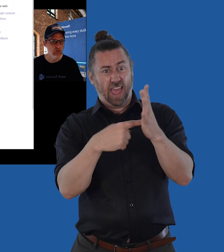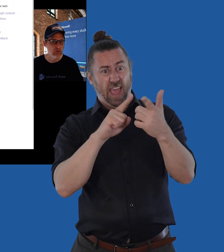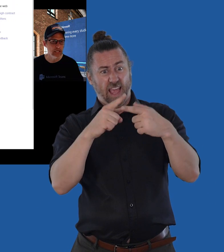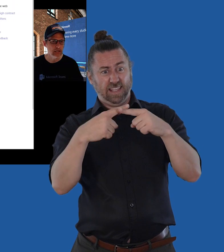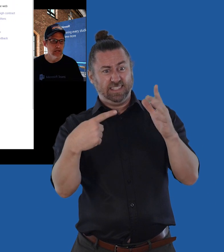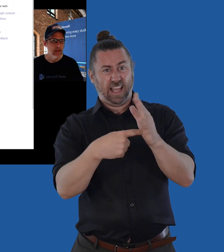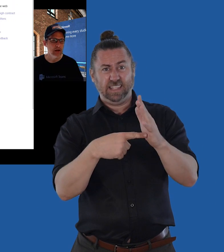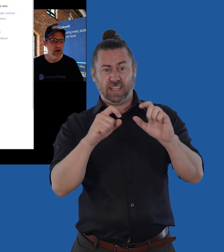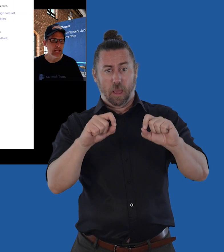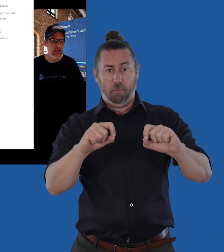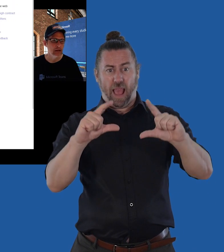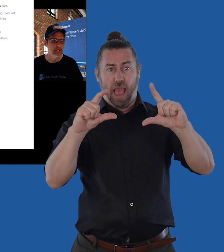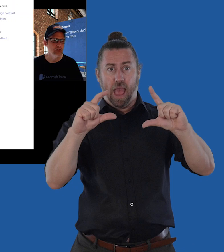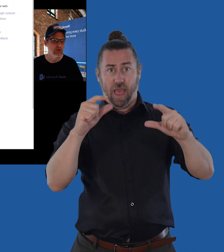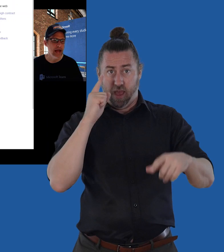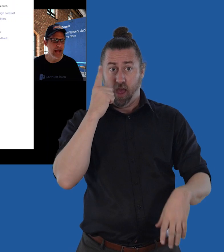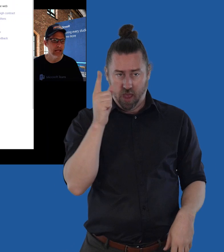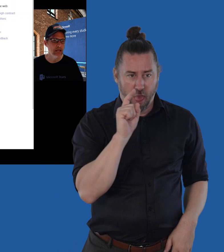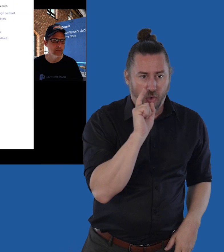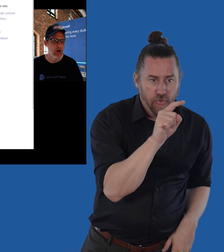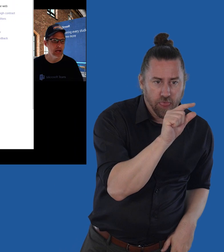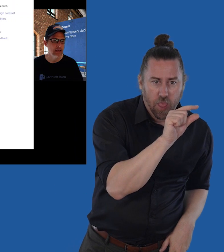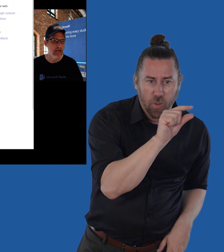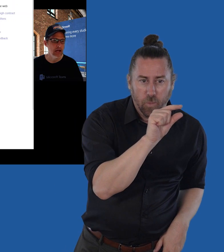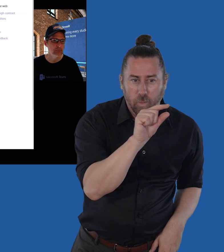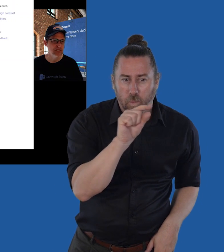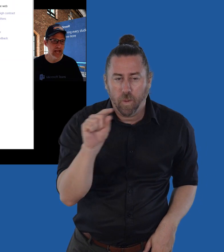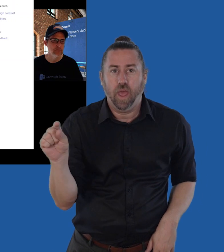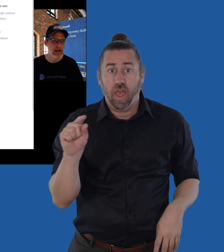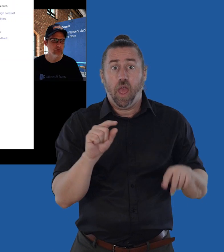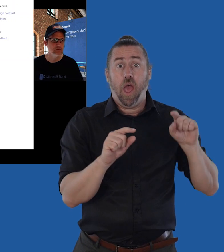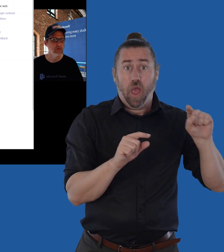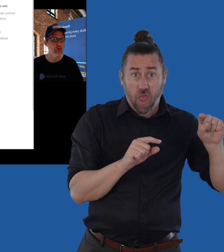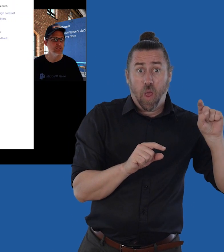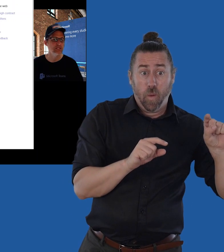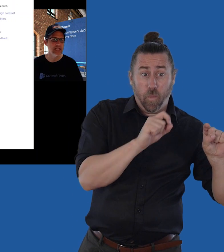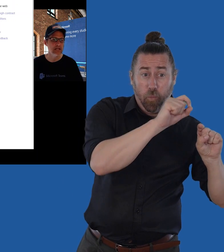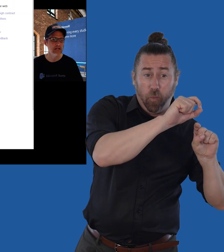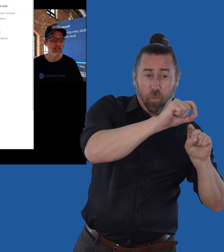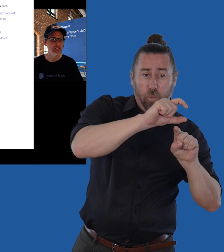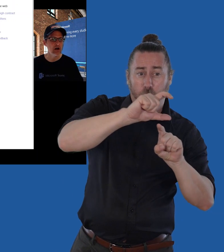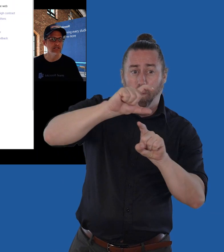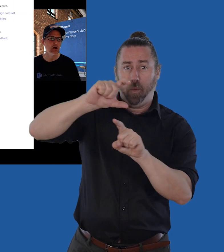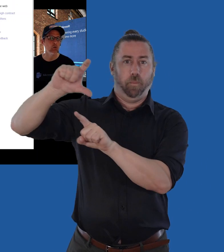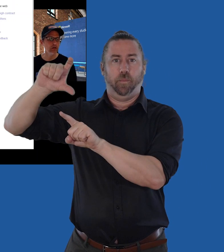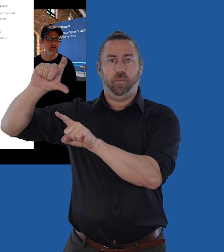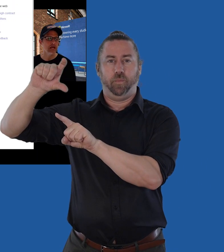tool here that I can be dragging my text backward, and forward, seeing it at the size that I want.